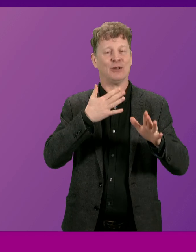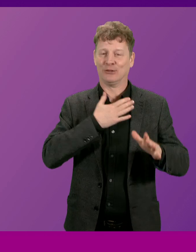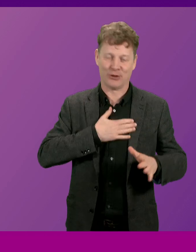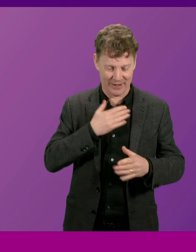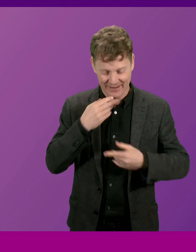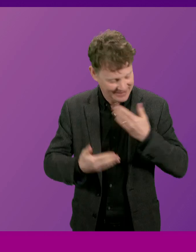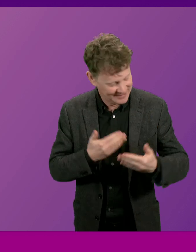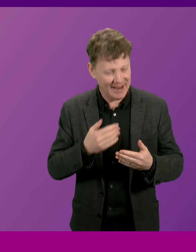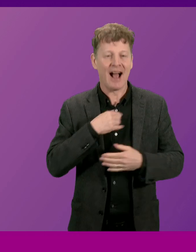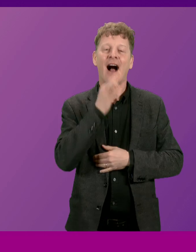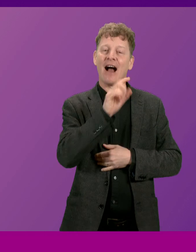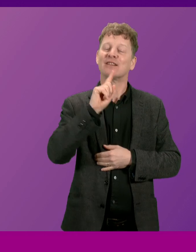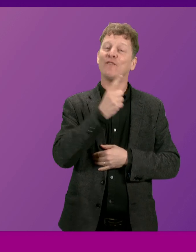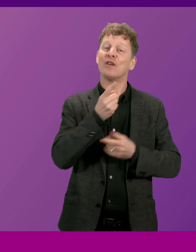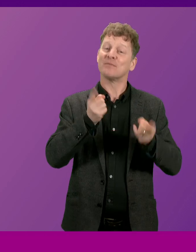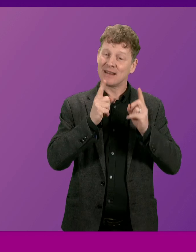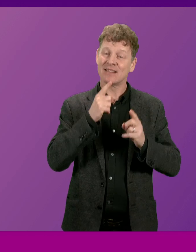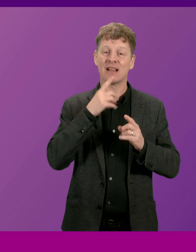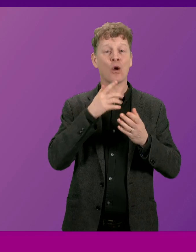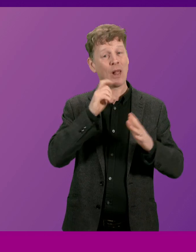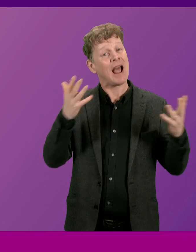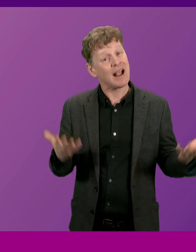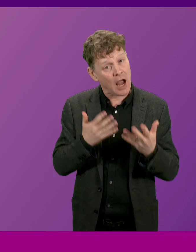To ask the First Minister whether the Scottish Government will encourage the public not to buy